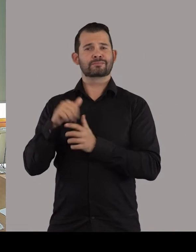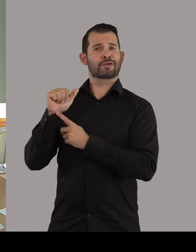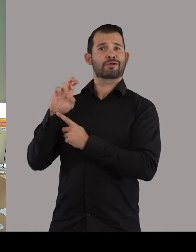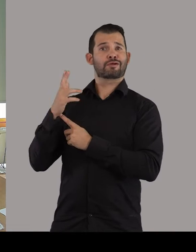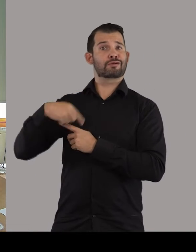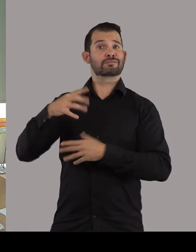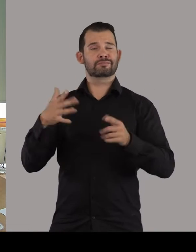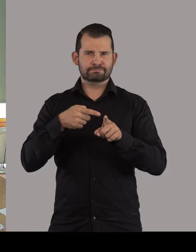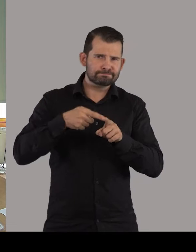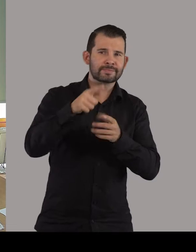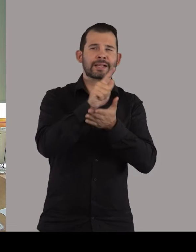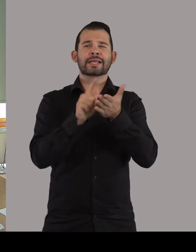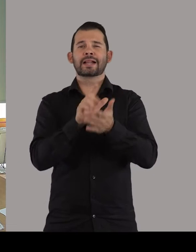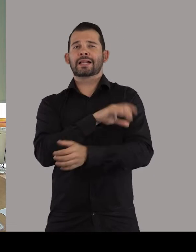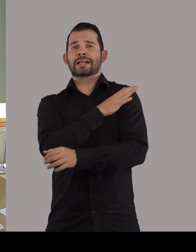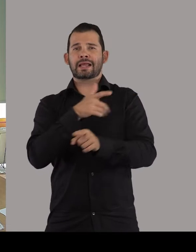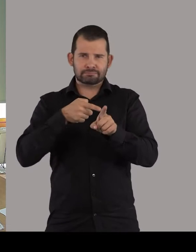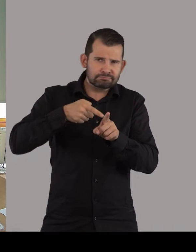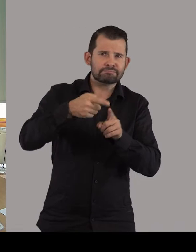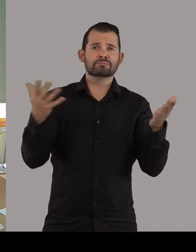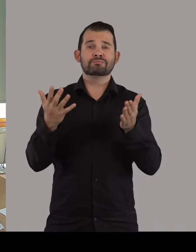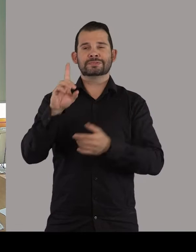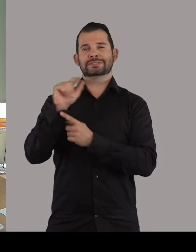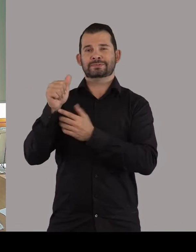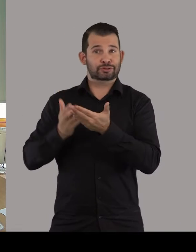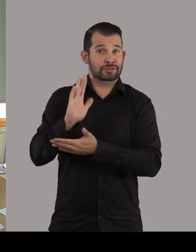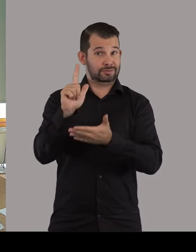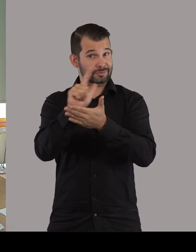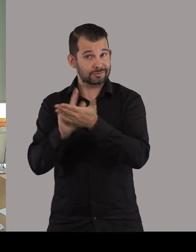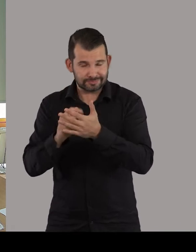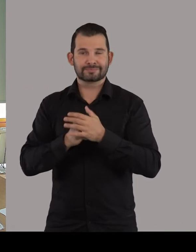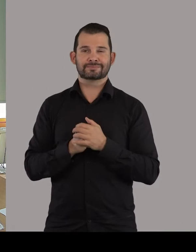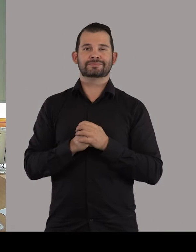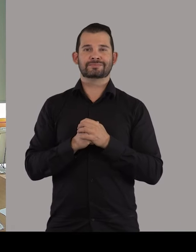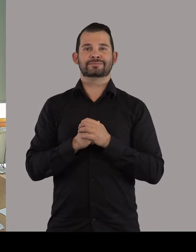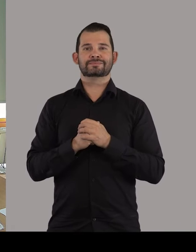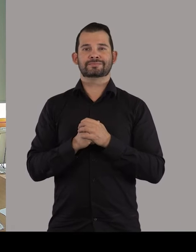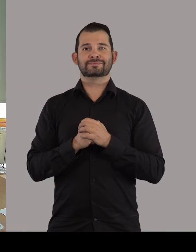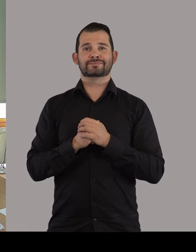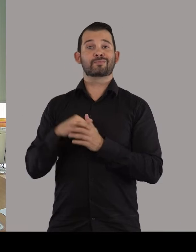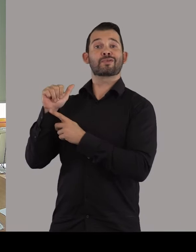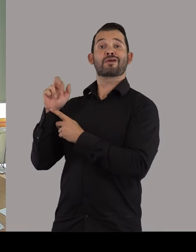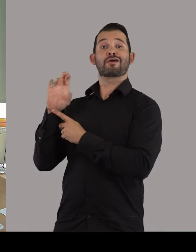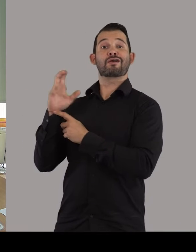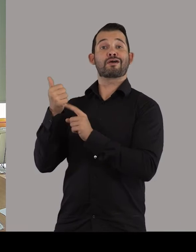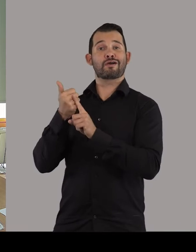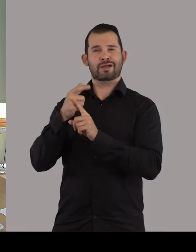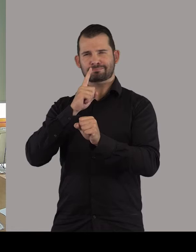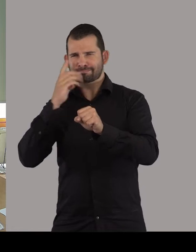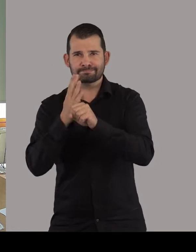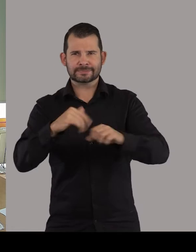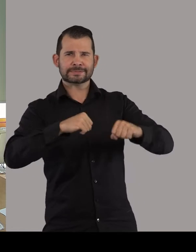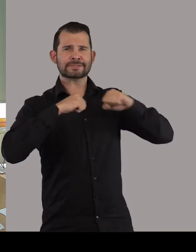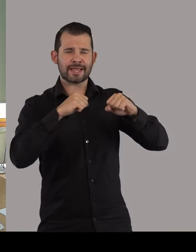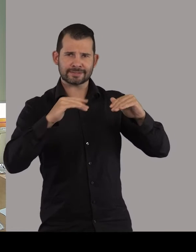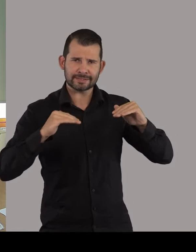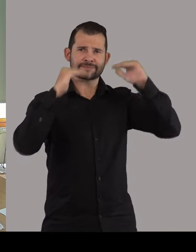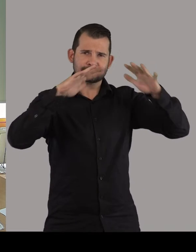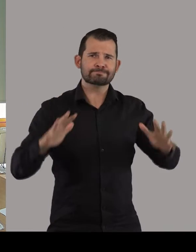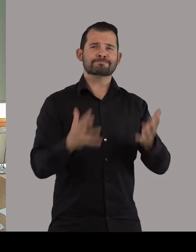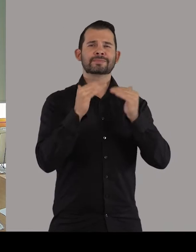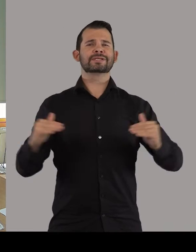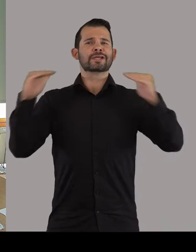ARCH is a specialty legal clinic that practices exclusively in disability rights law. ARCH is dedicated to defending